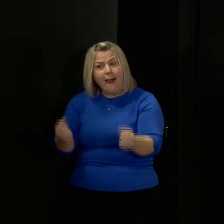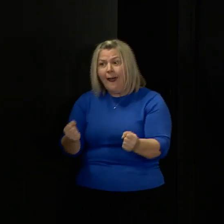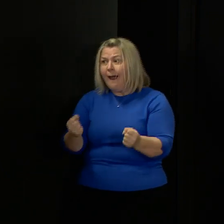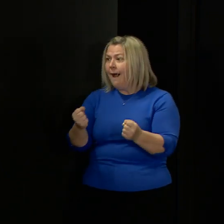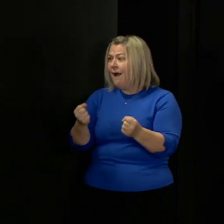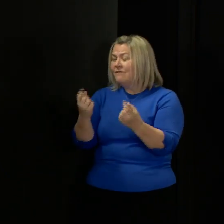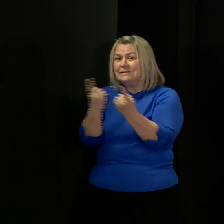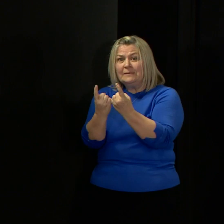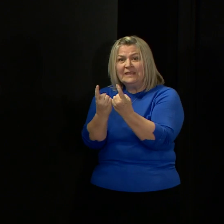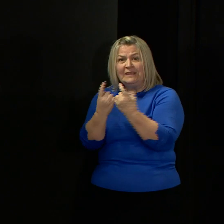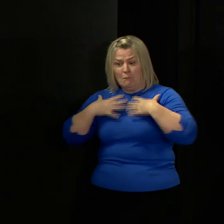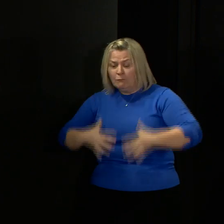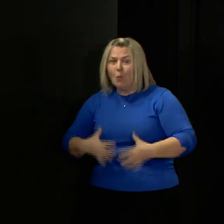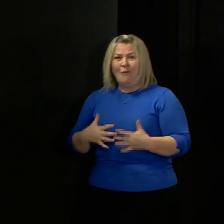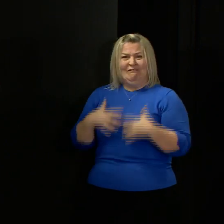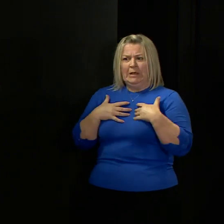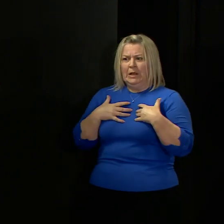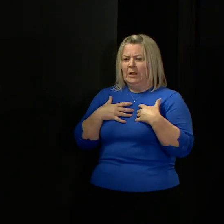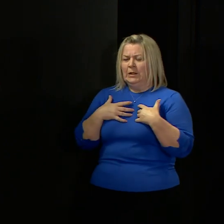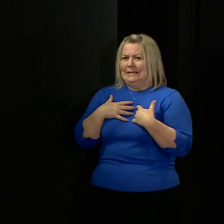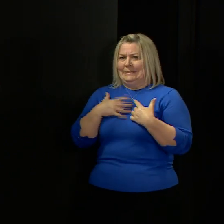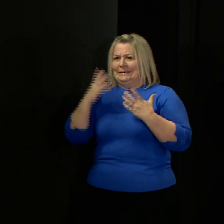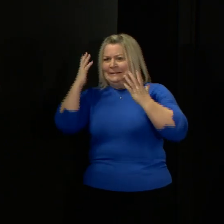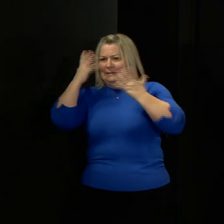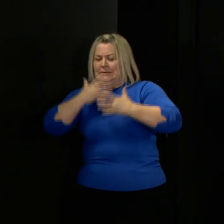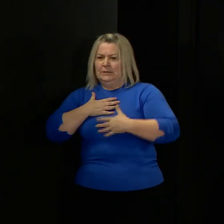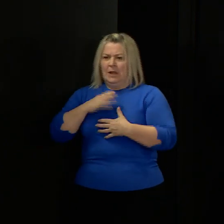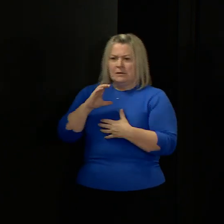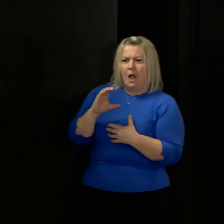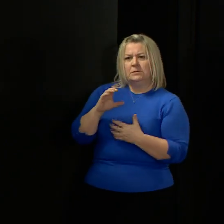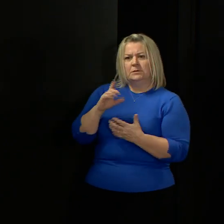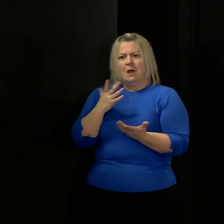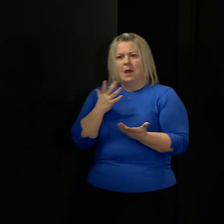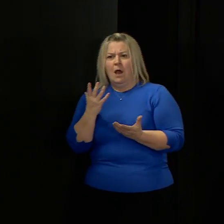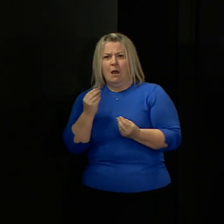that are worrying them should seek help and advice maybe you found a new lump or